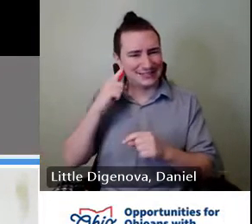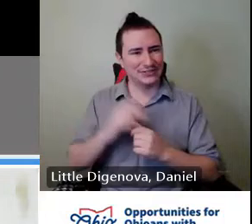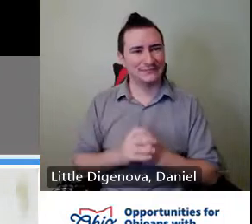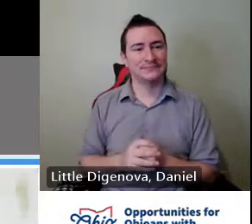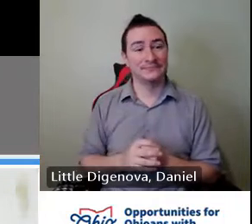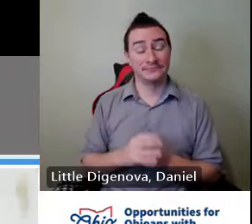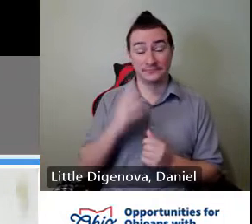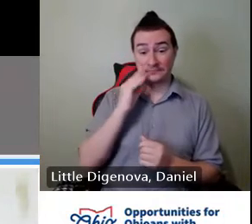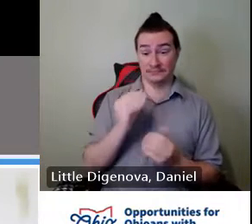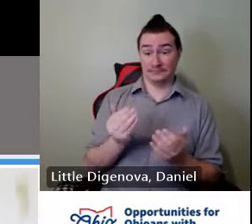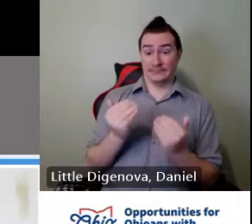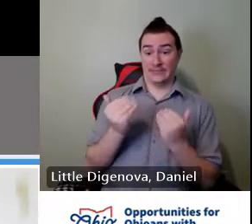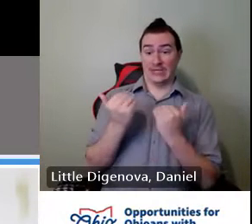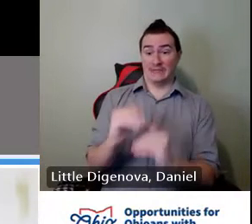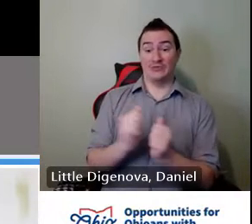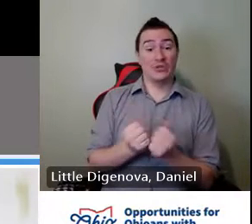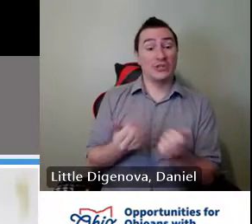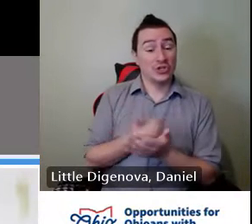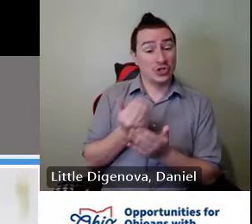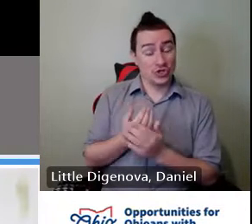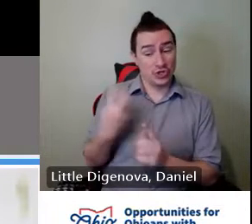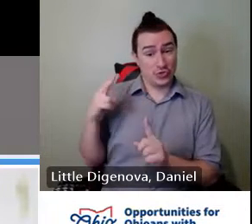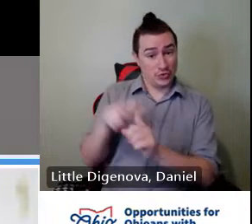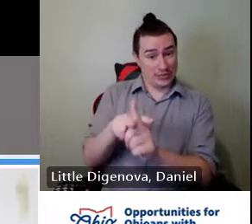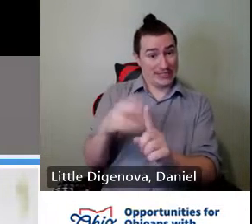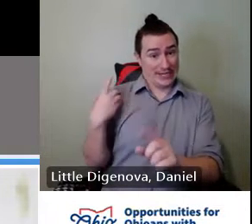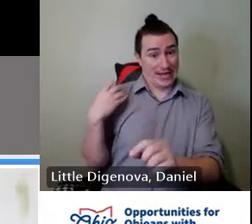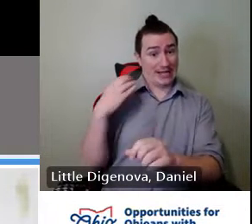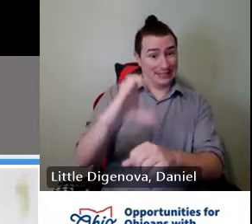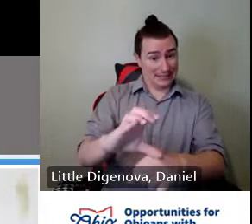being given the responsibility of training a new employee, or